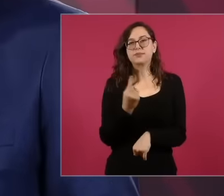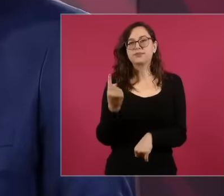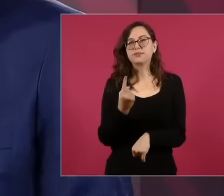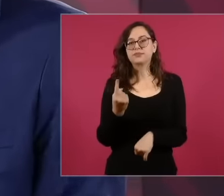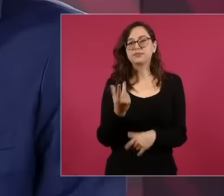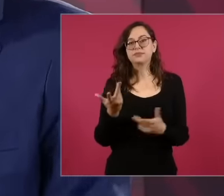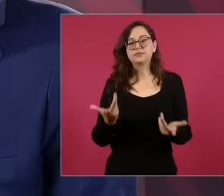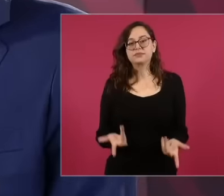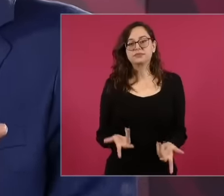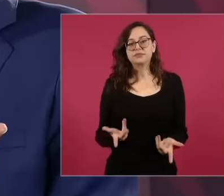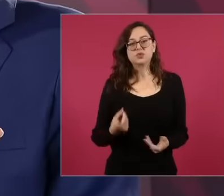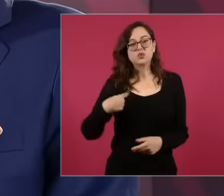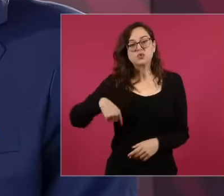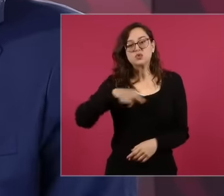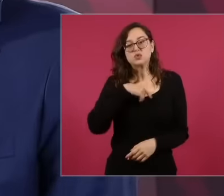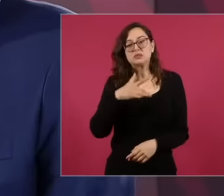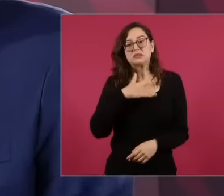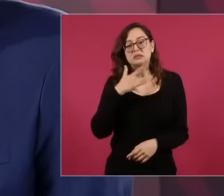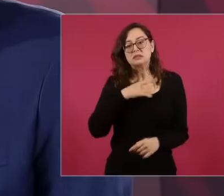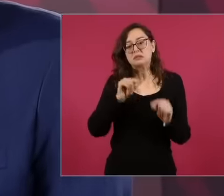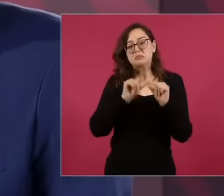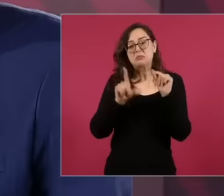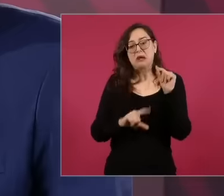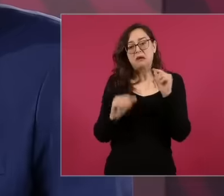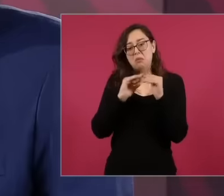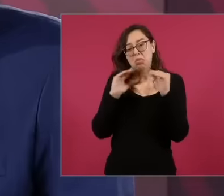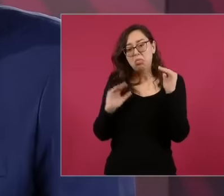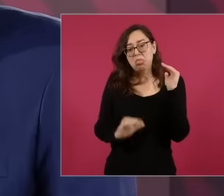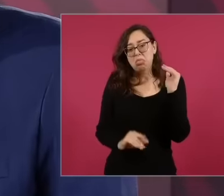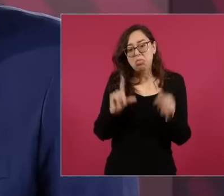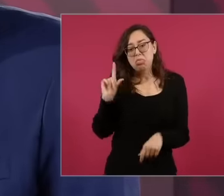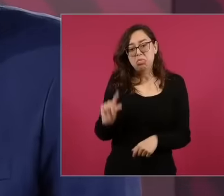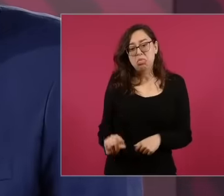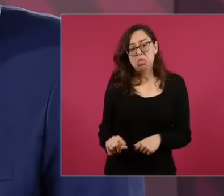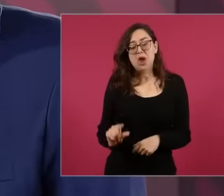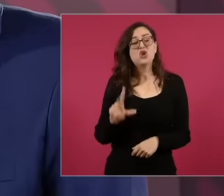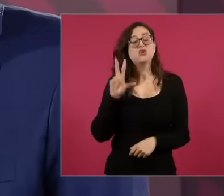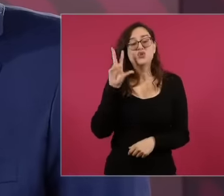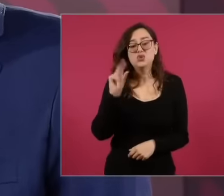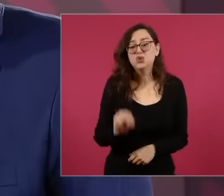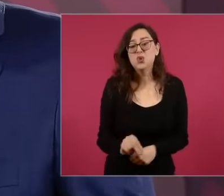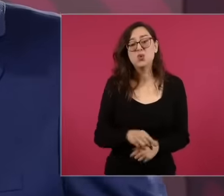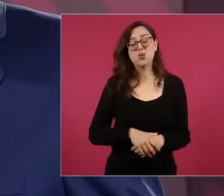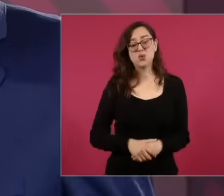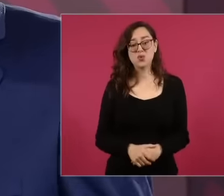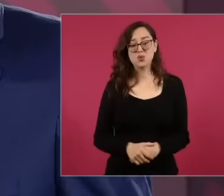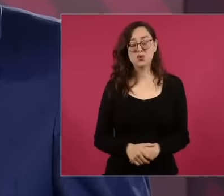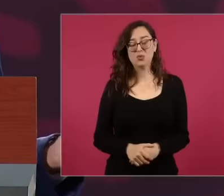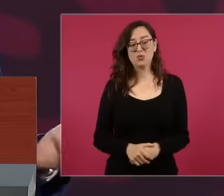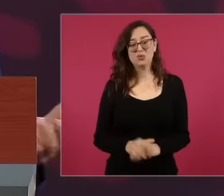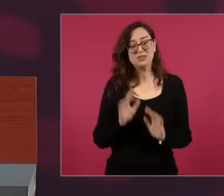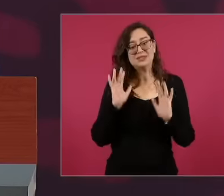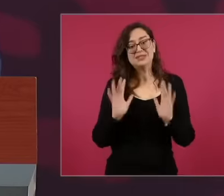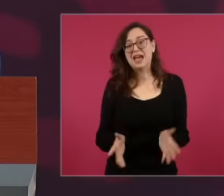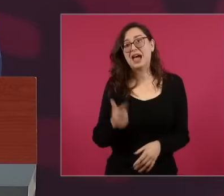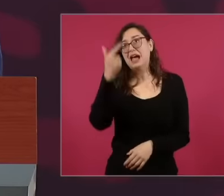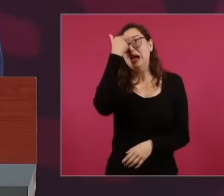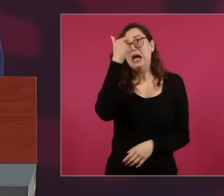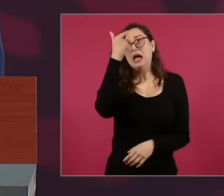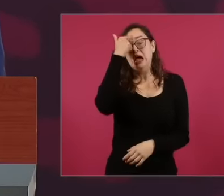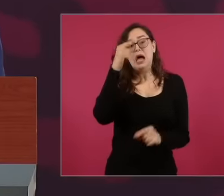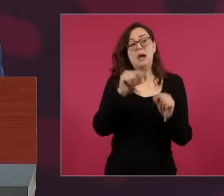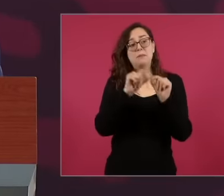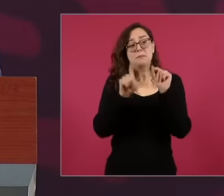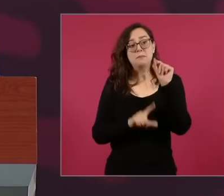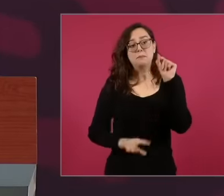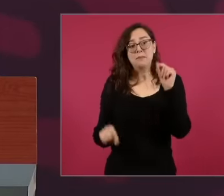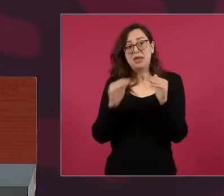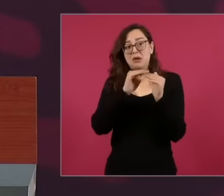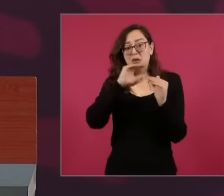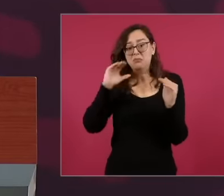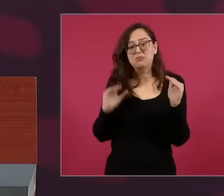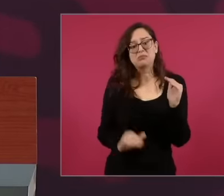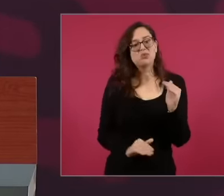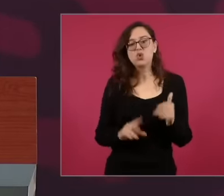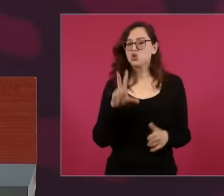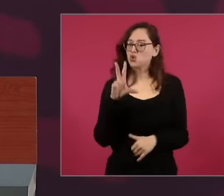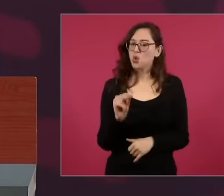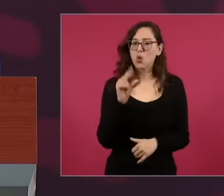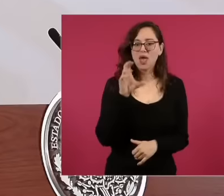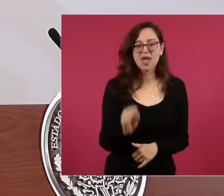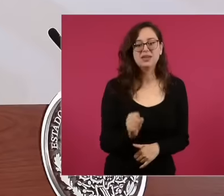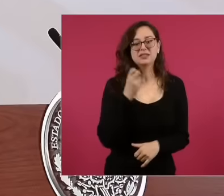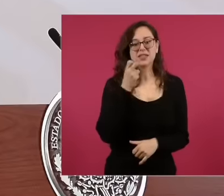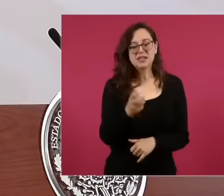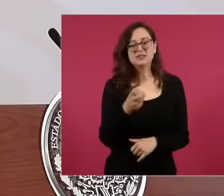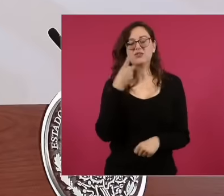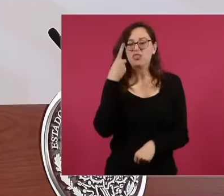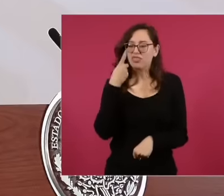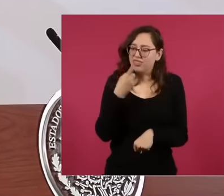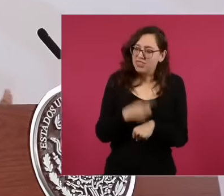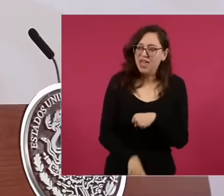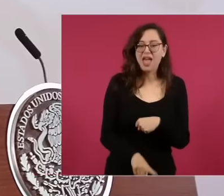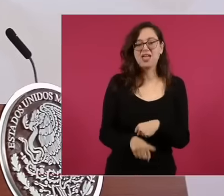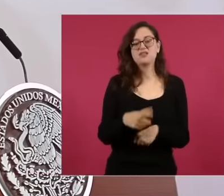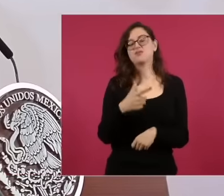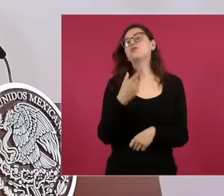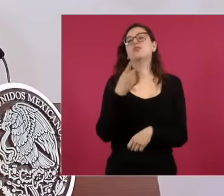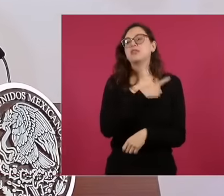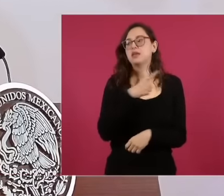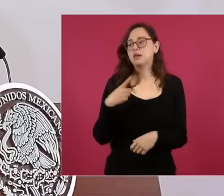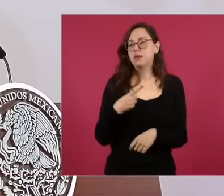self-consciousness because that hurts us a lot, which is why rulers or any